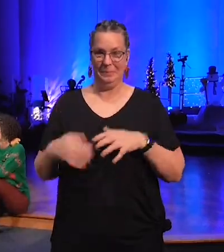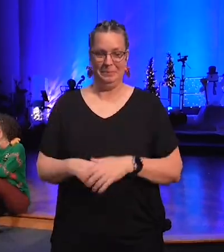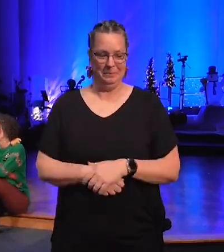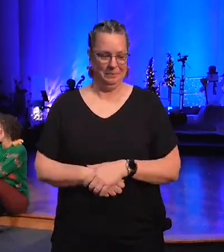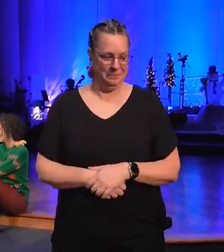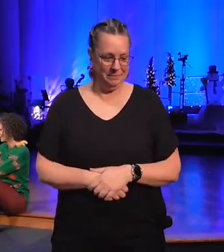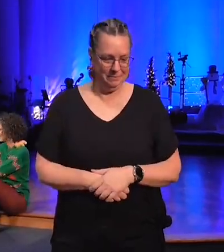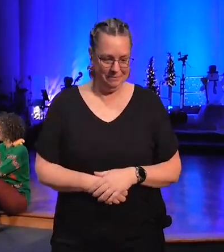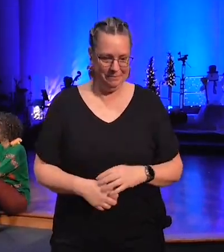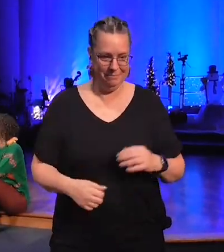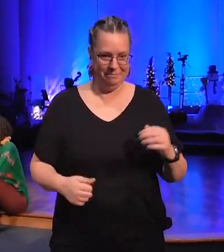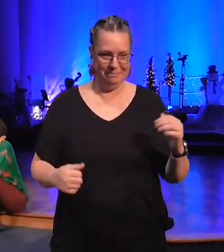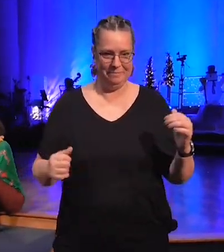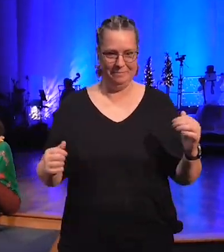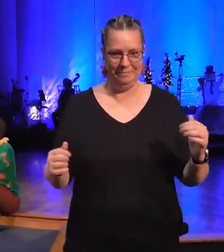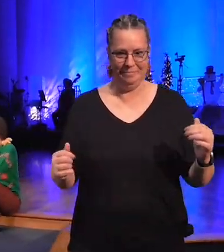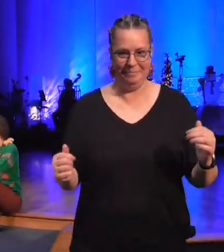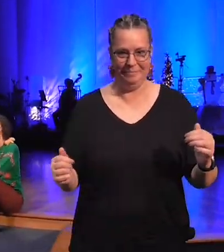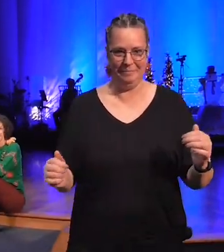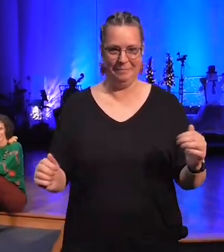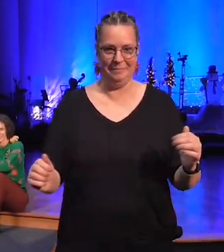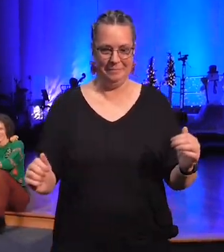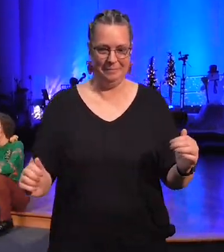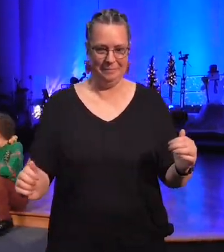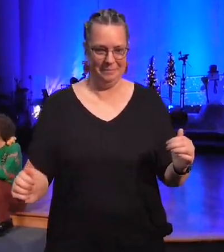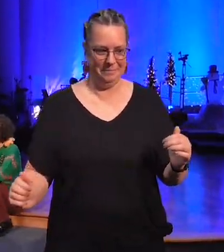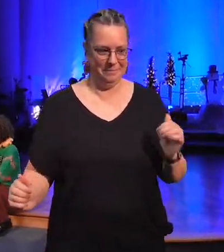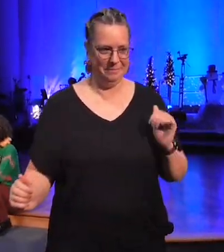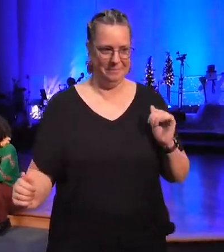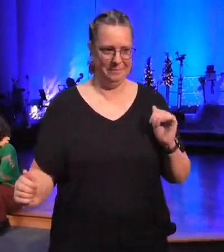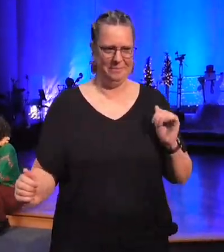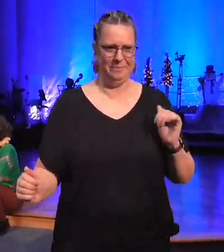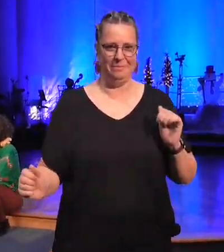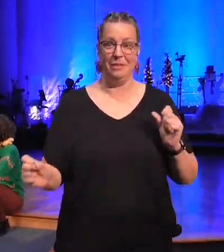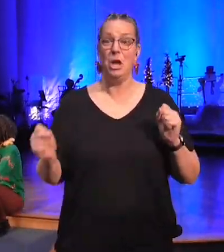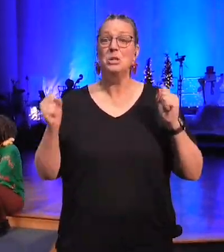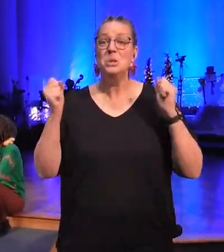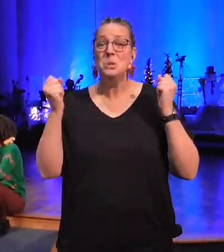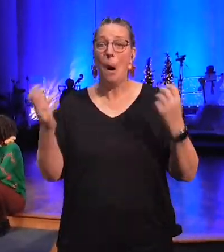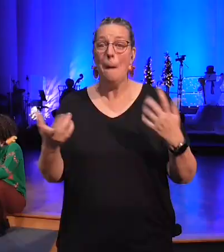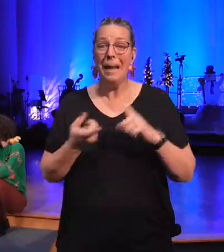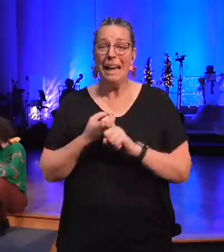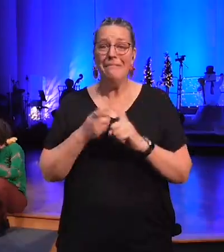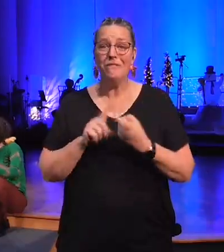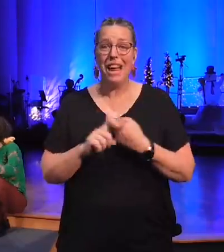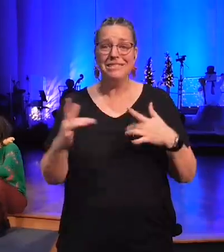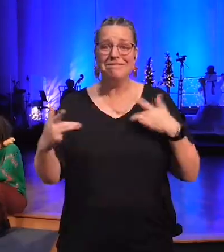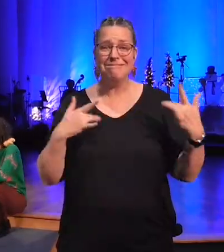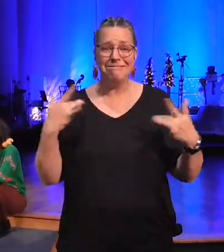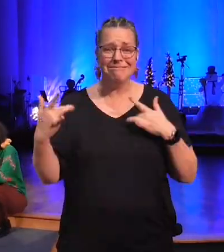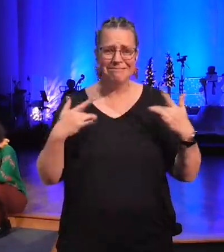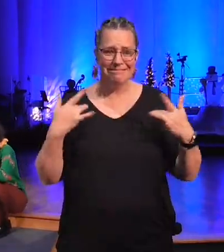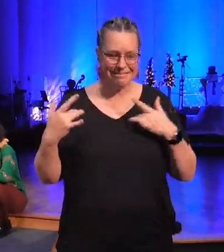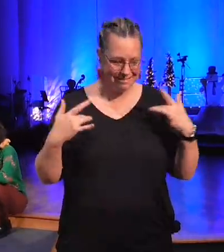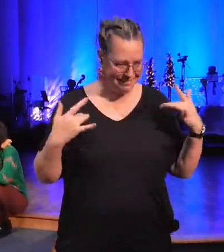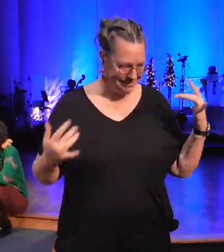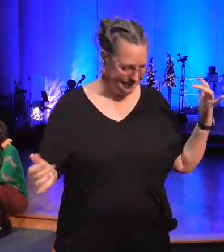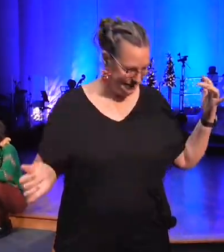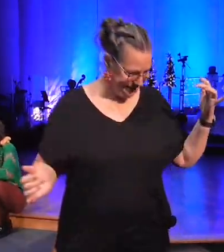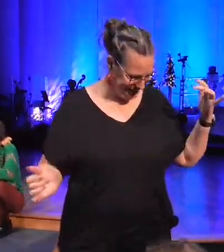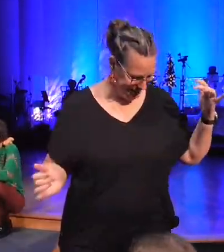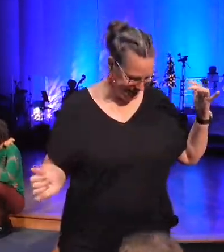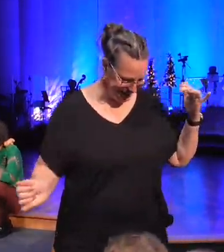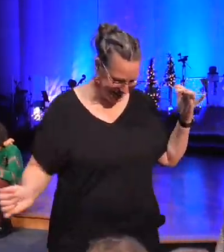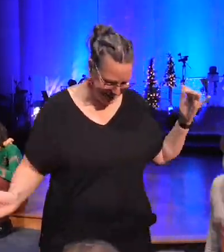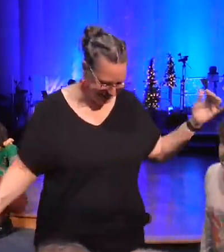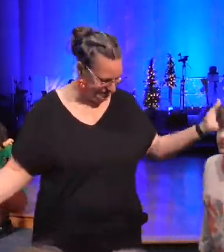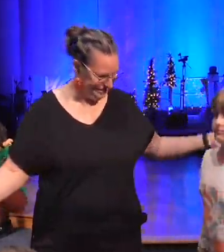that oh my gosh so many friends this is so exciting